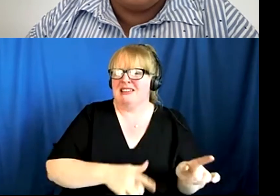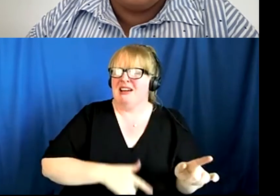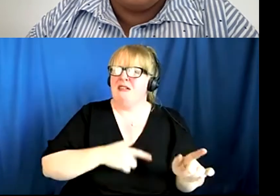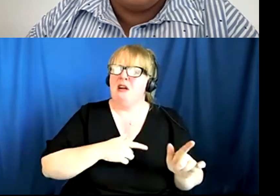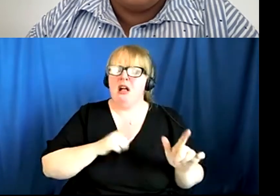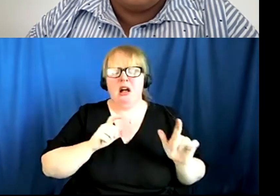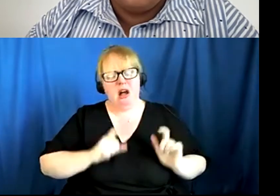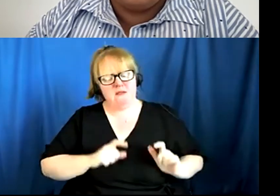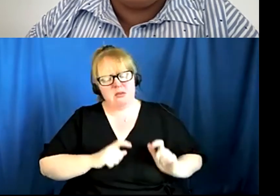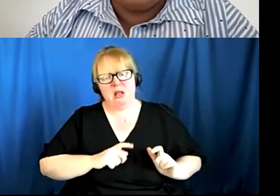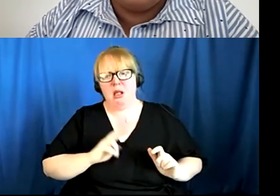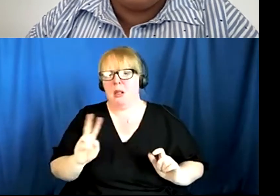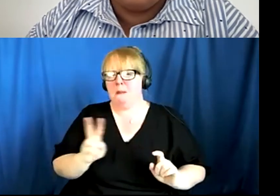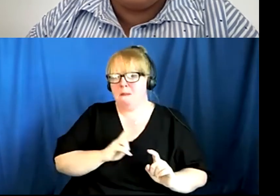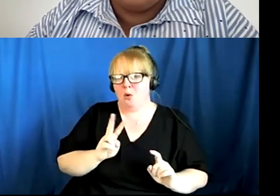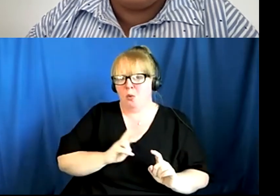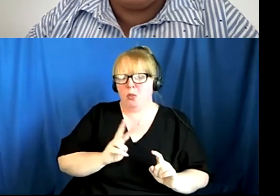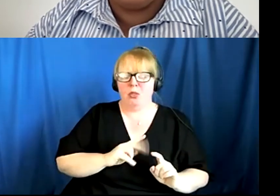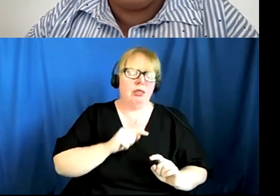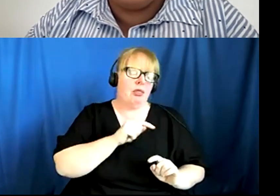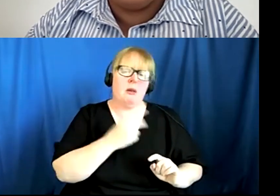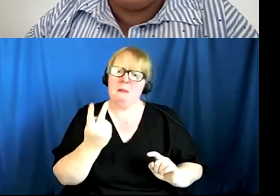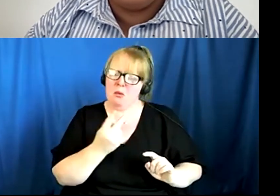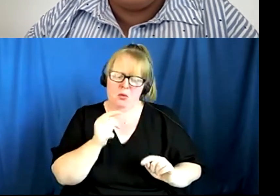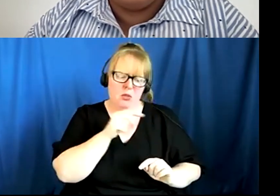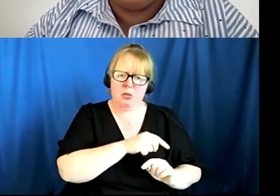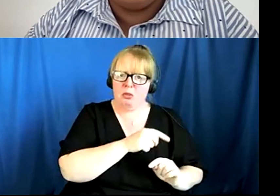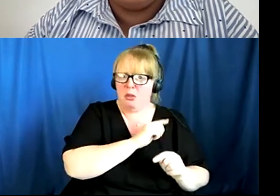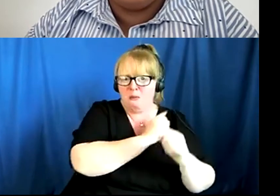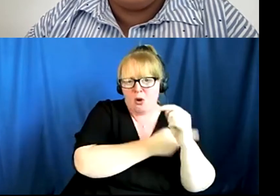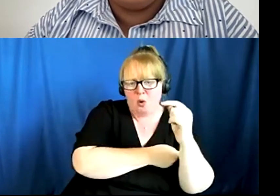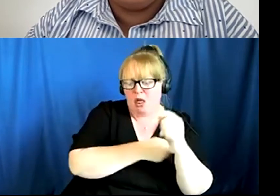And they're sort of neither totally, you know, I feel like I'm sort of in between,